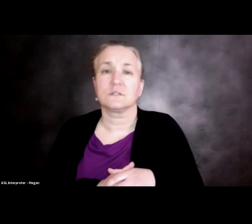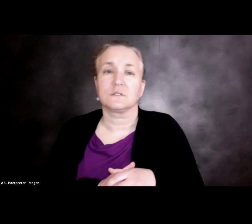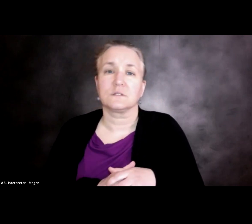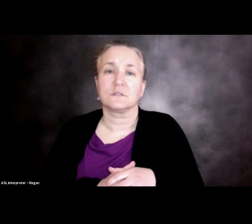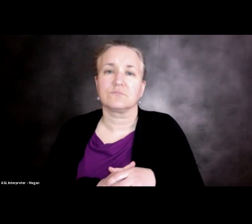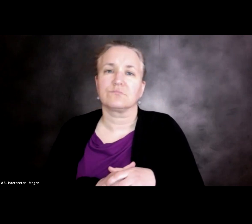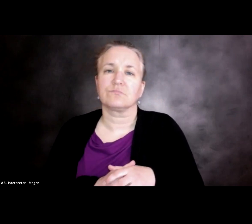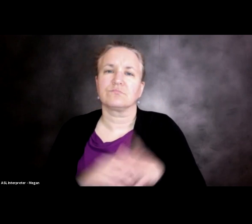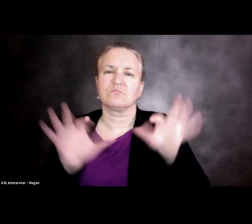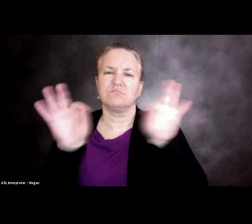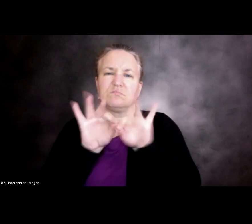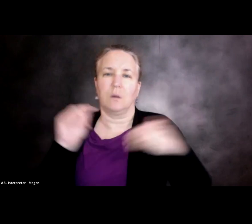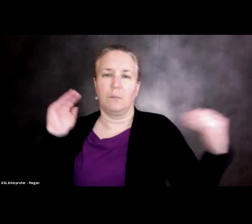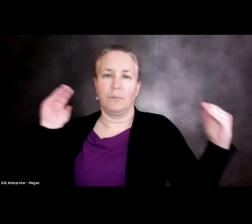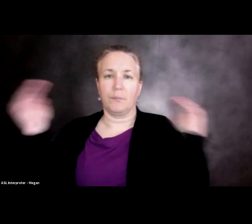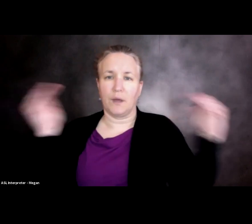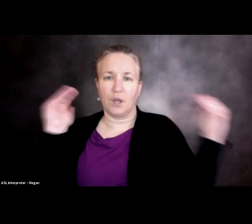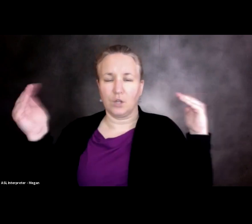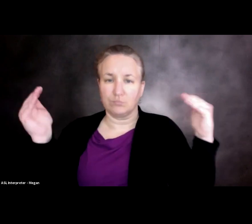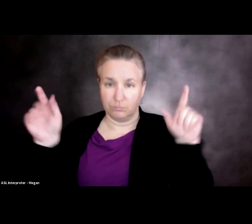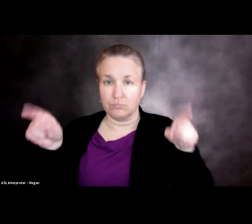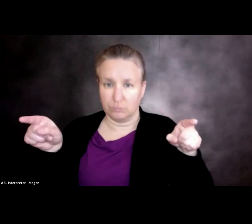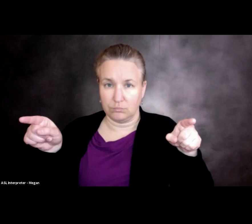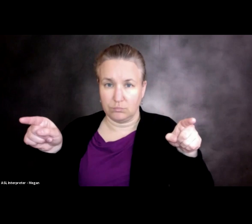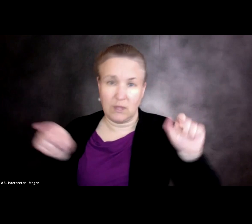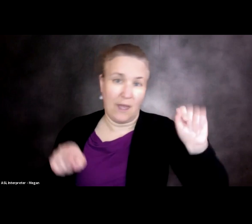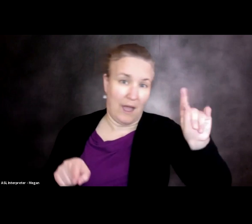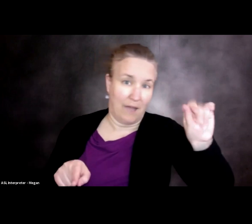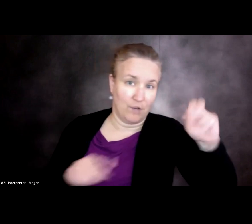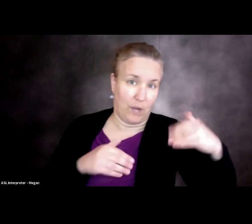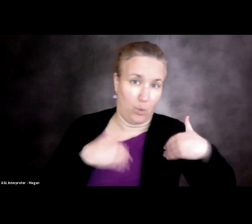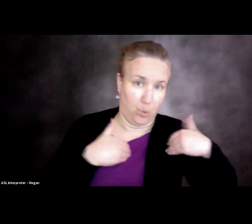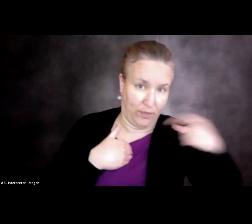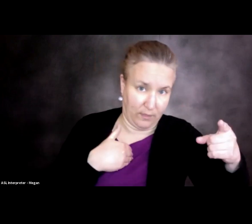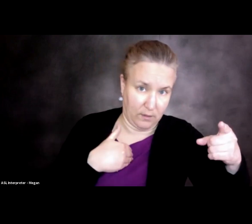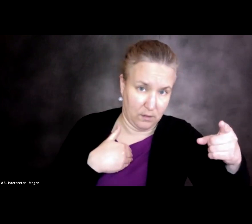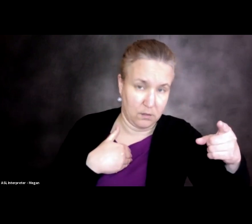comparatively at African youth on the continent,